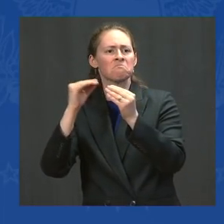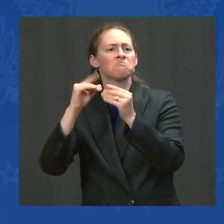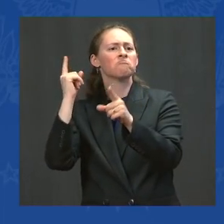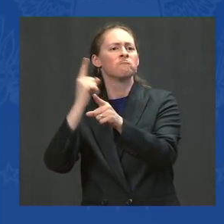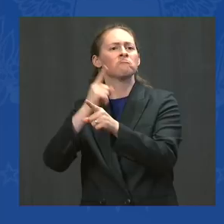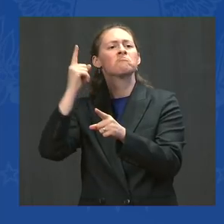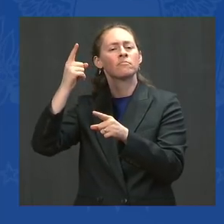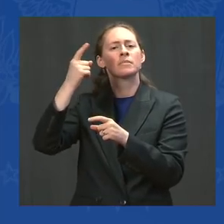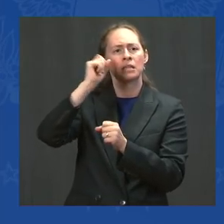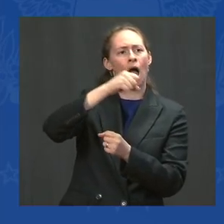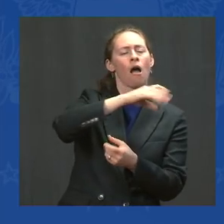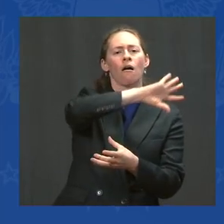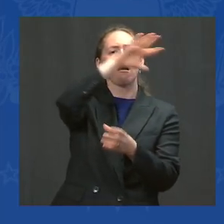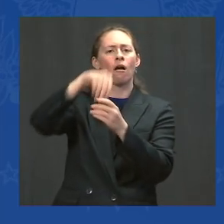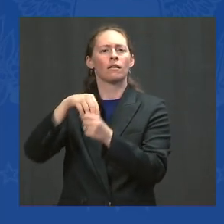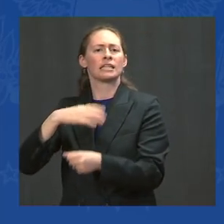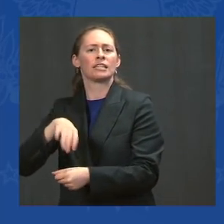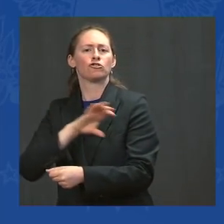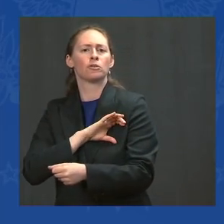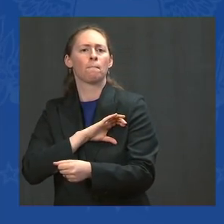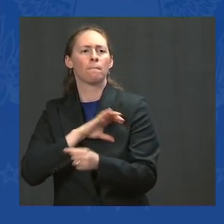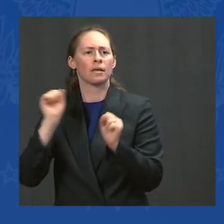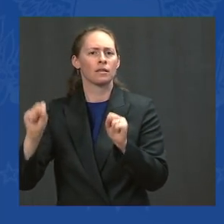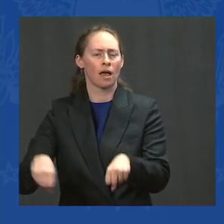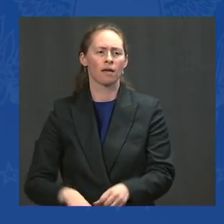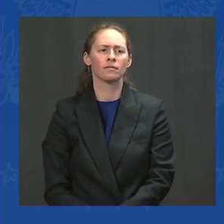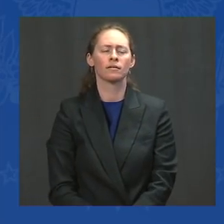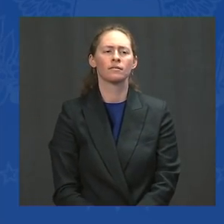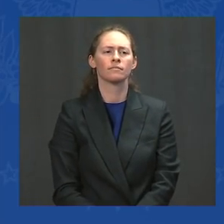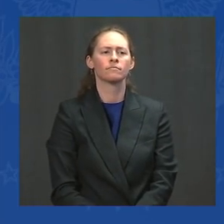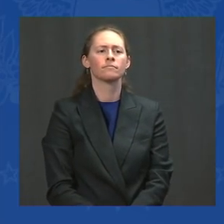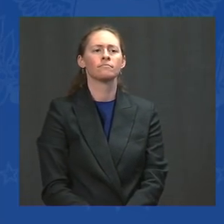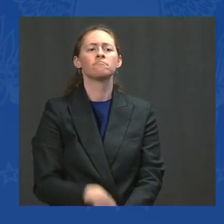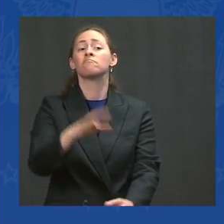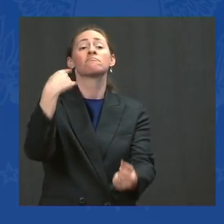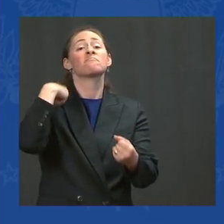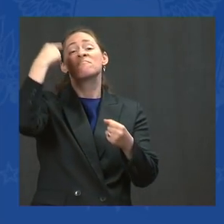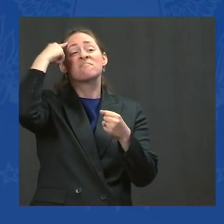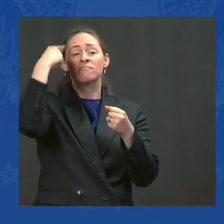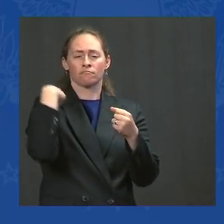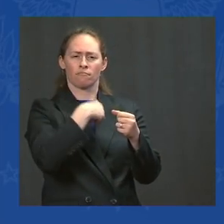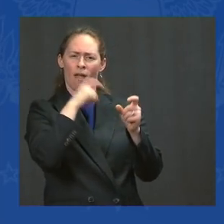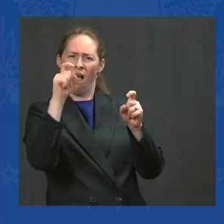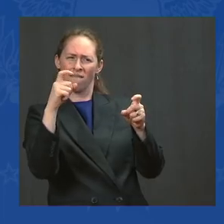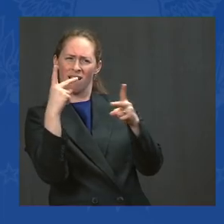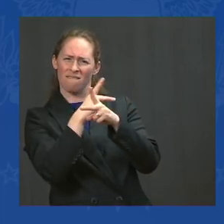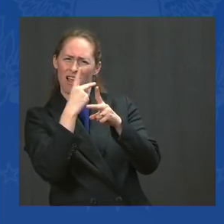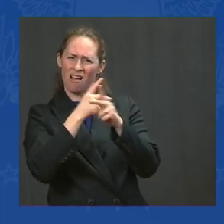The President: Well, first of all, I think we need to find pathways to citizenship. The budget bill is an appropriate way